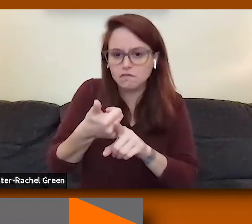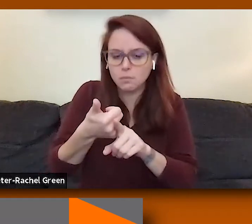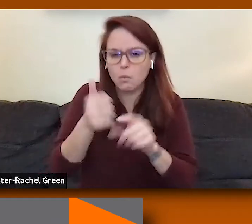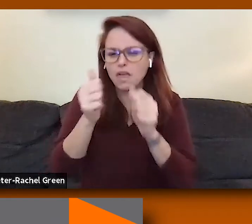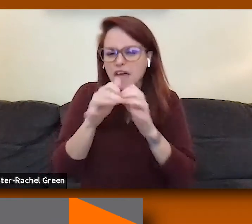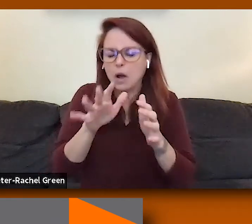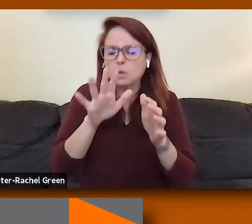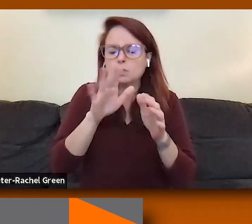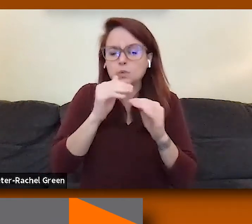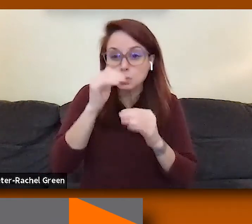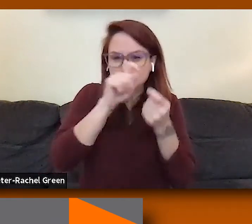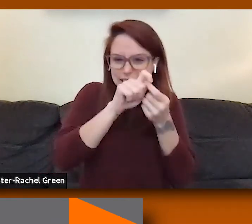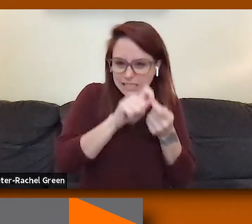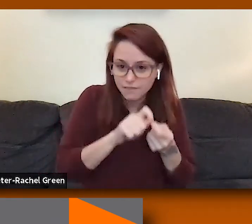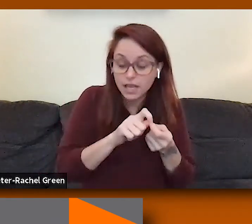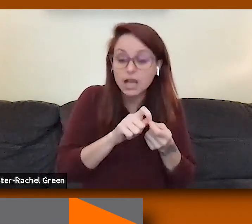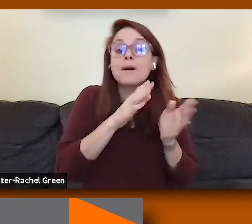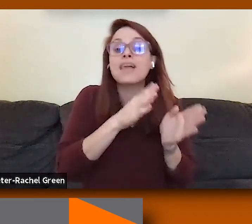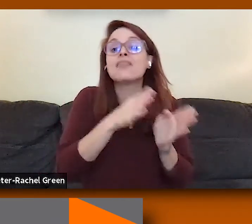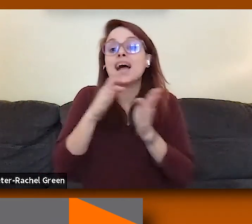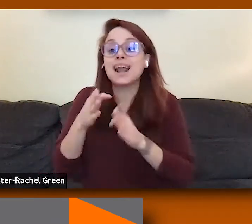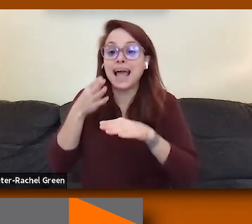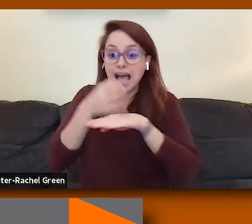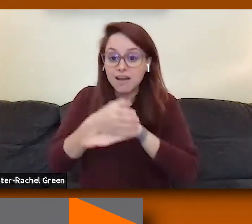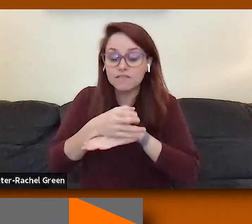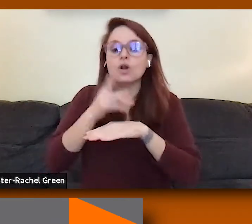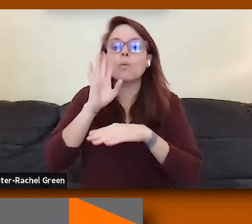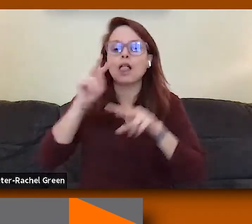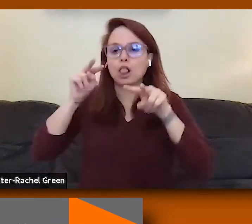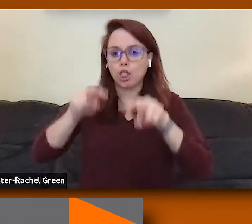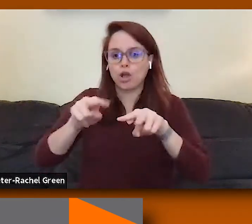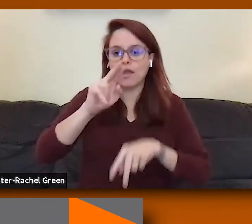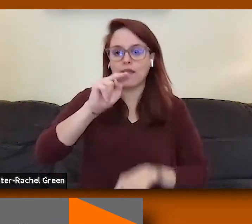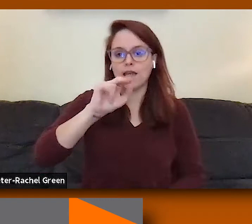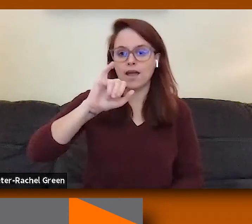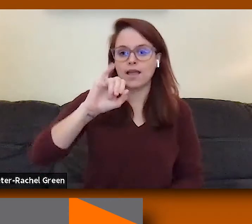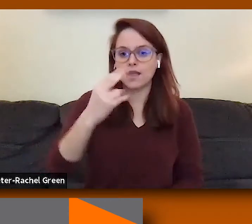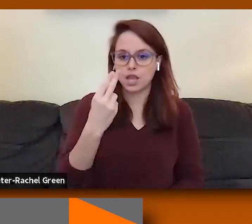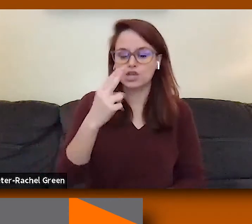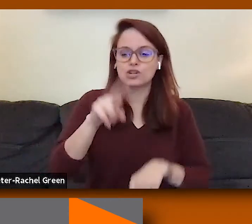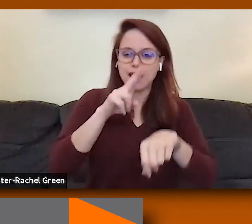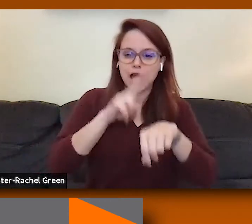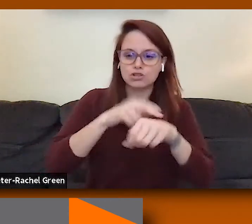and then we're gonna take a more specific look at NIH, National Institutes of Health...